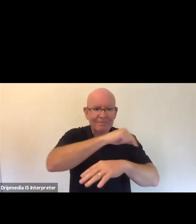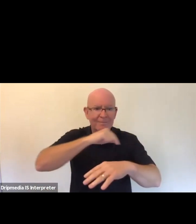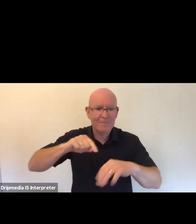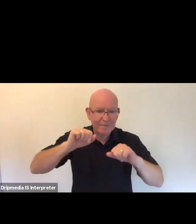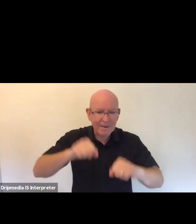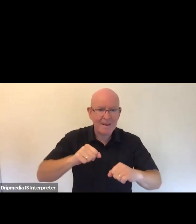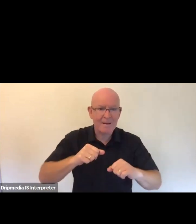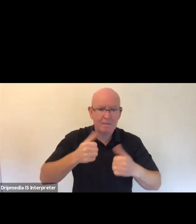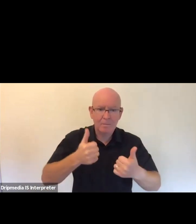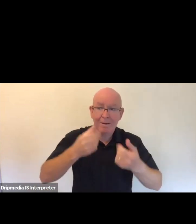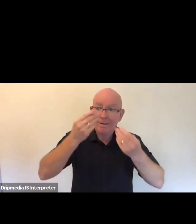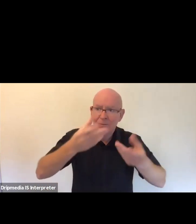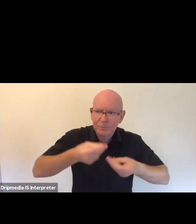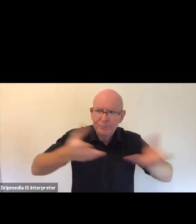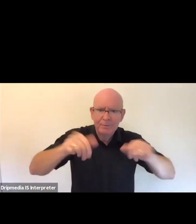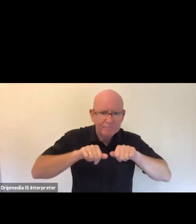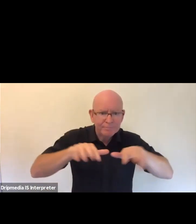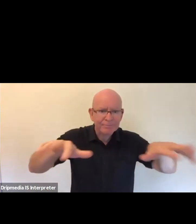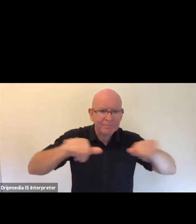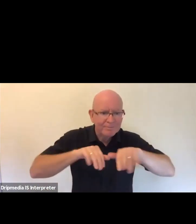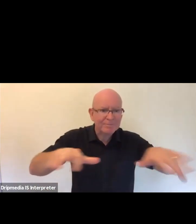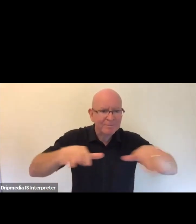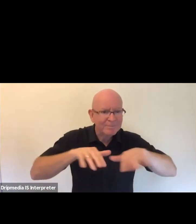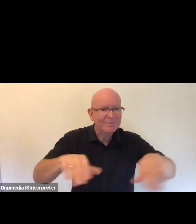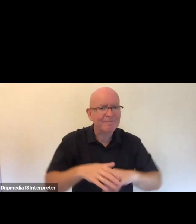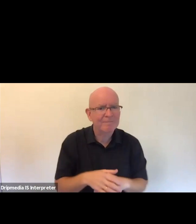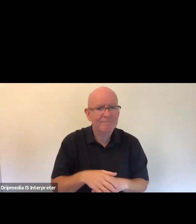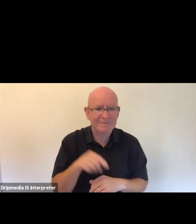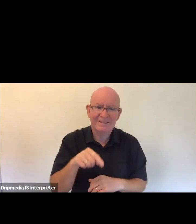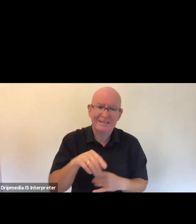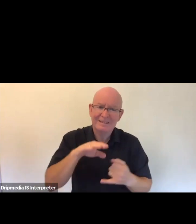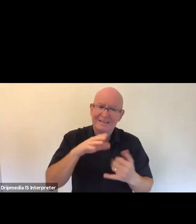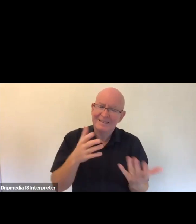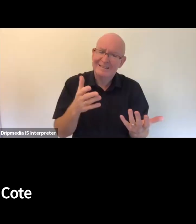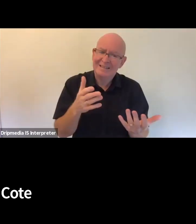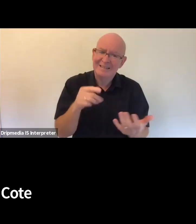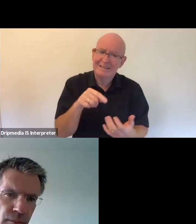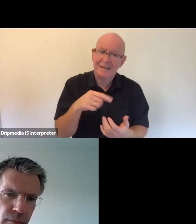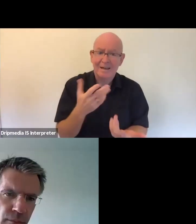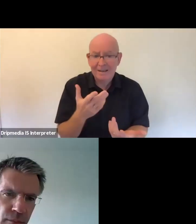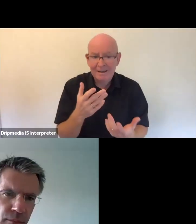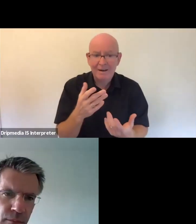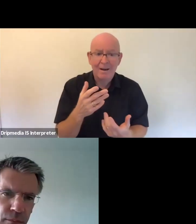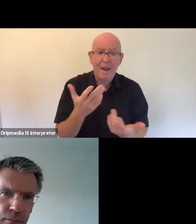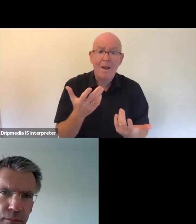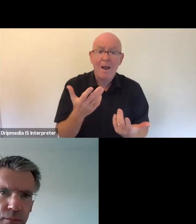So, this is directed to Alex. I wonder about how we can reach those who most need these schemes?